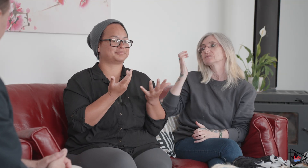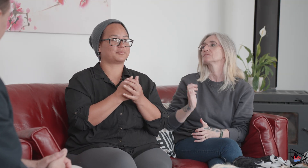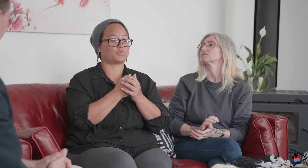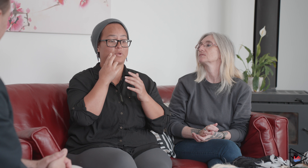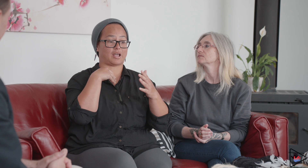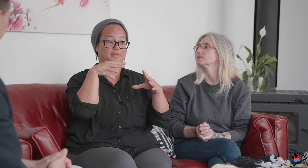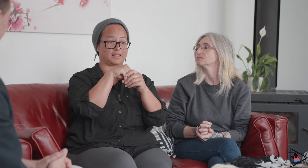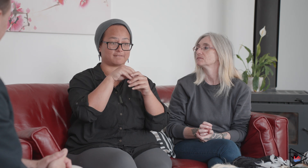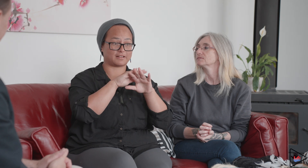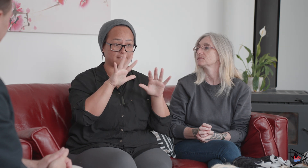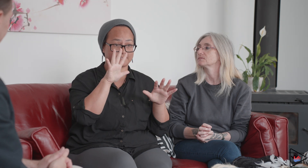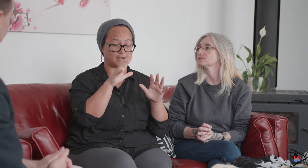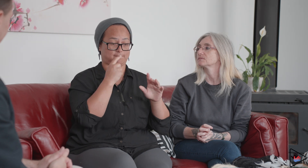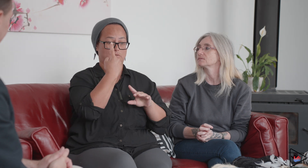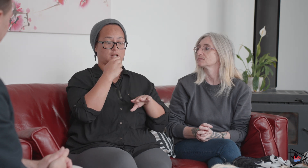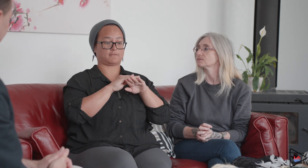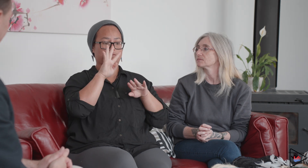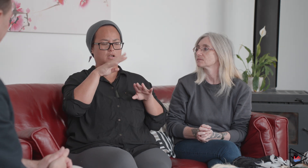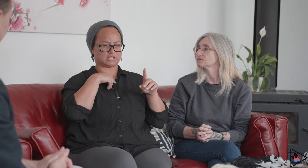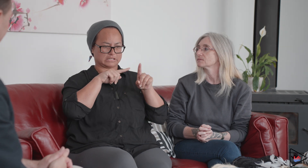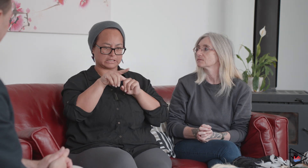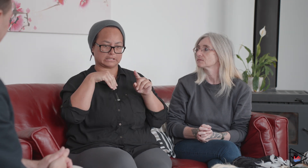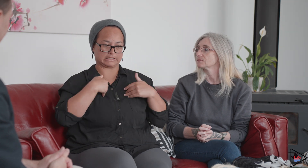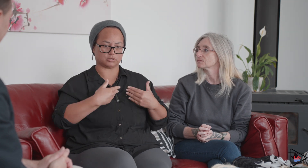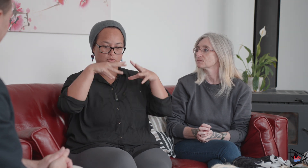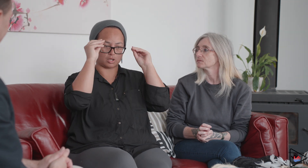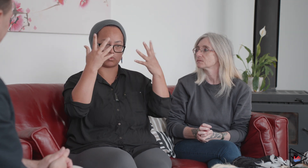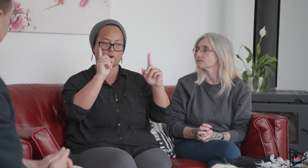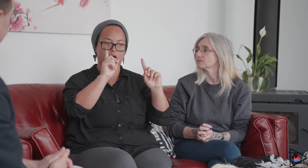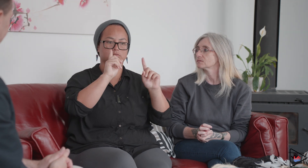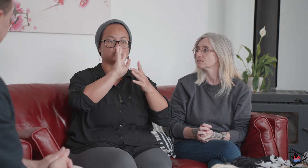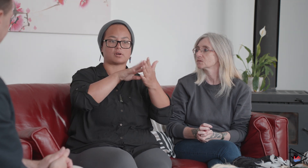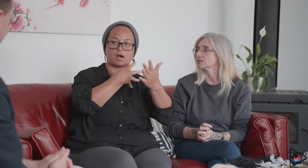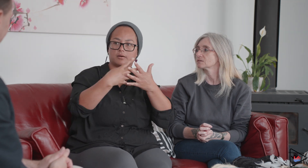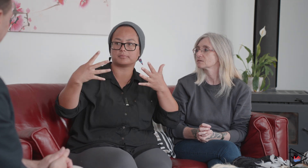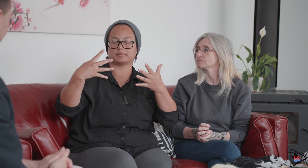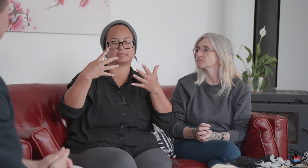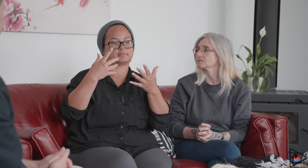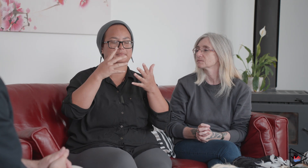It's quite a big panel, too. The reason was that when I was in level four, you know,